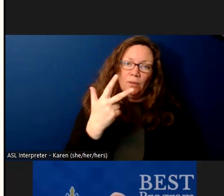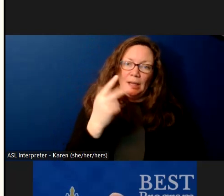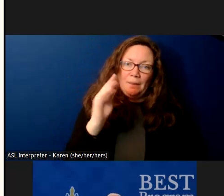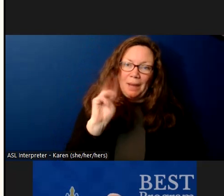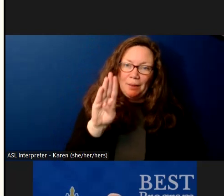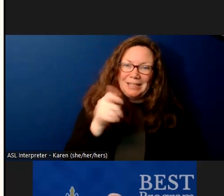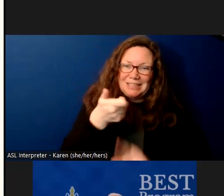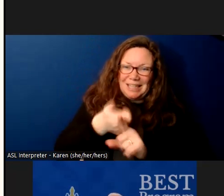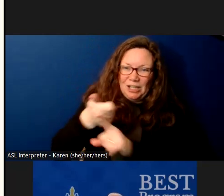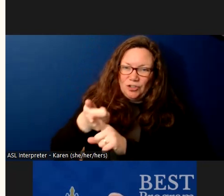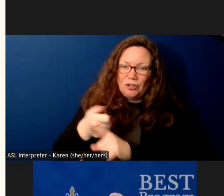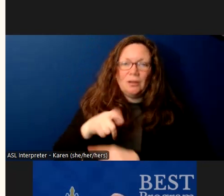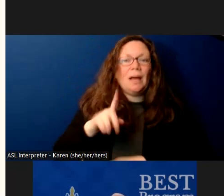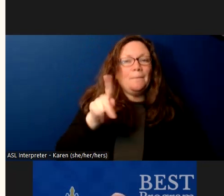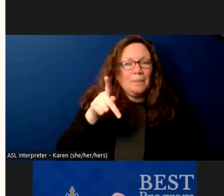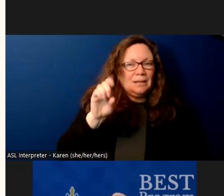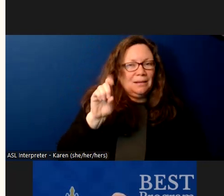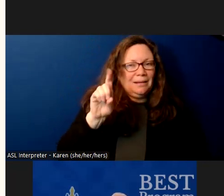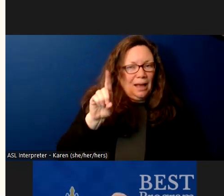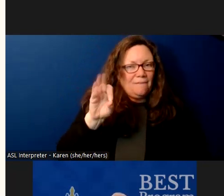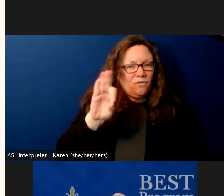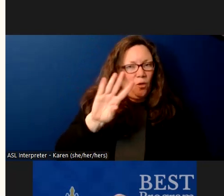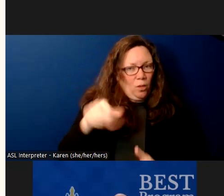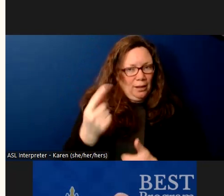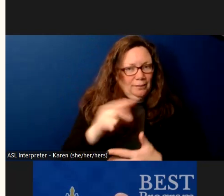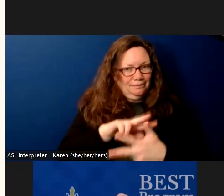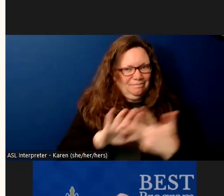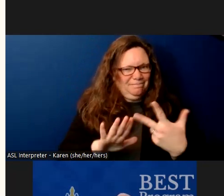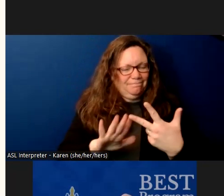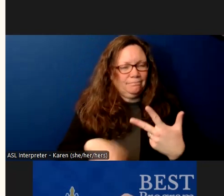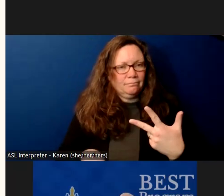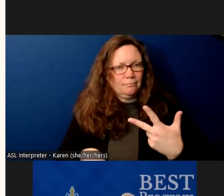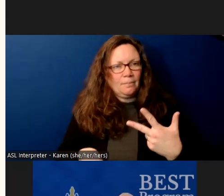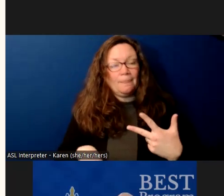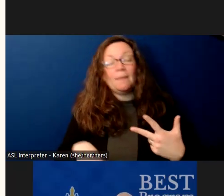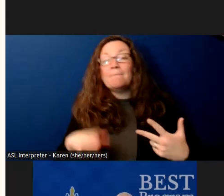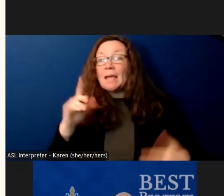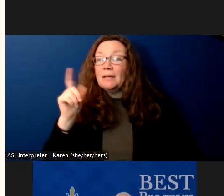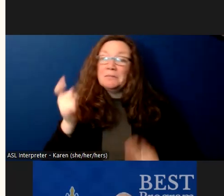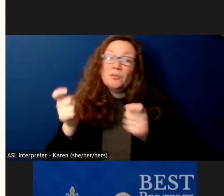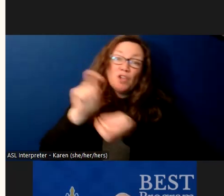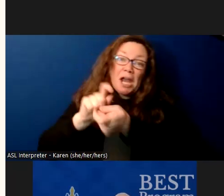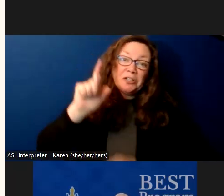Now, I'd like to take a few minutes to actually show you how that particular function works in mosaic.